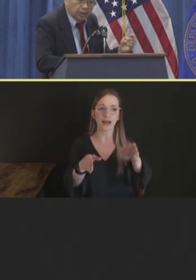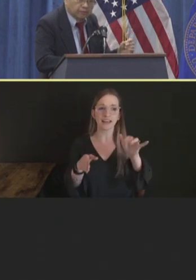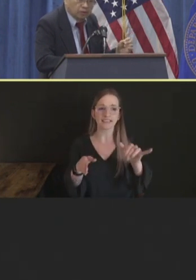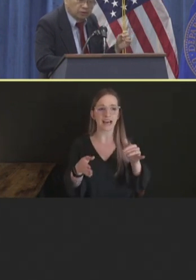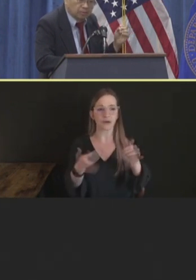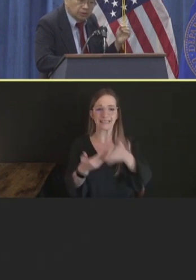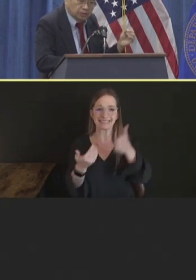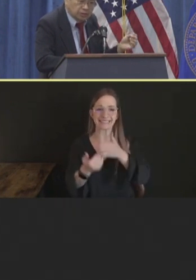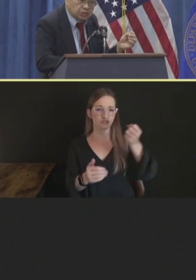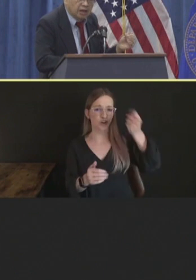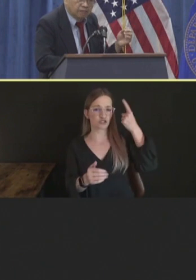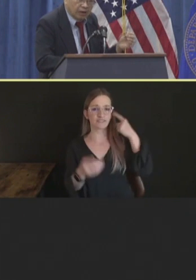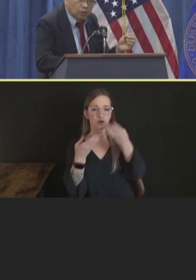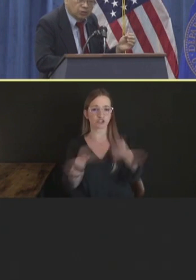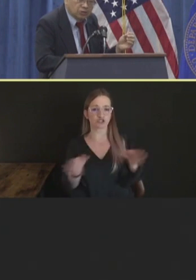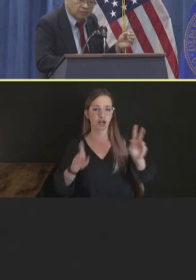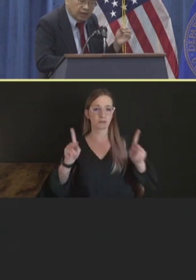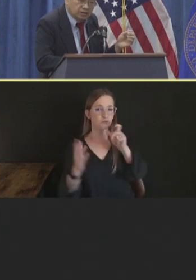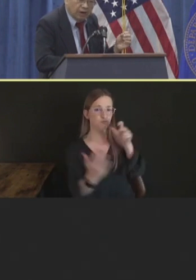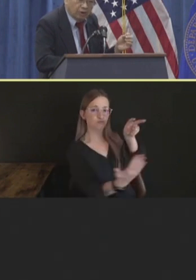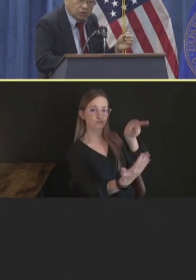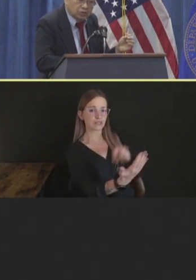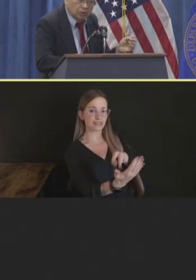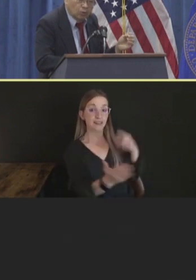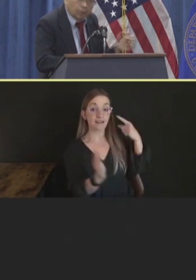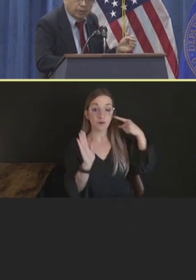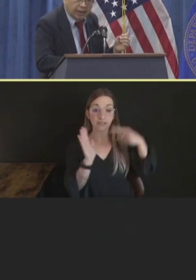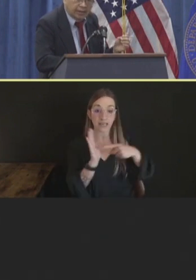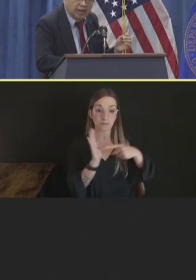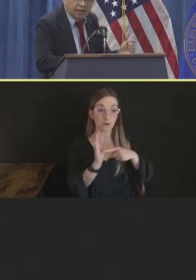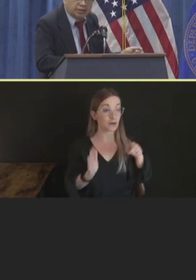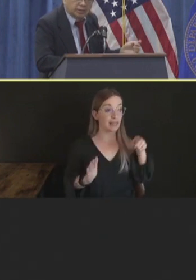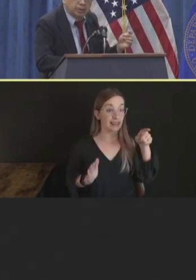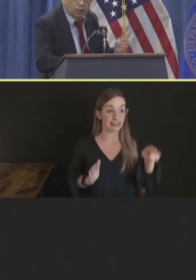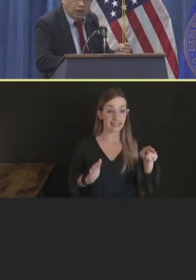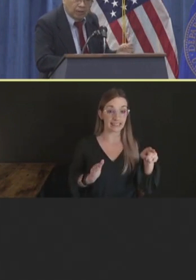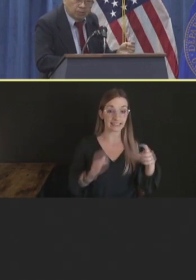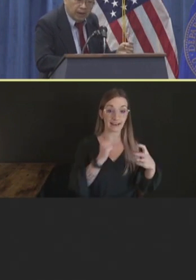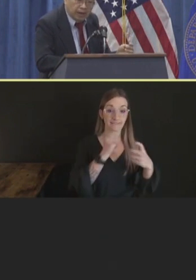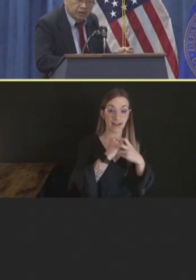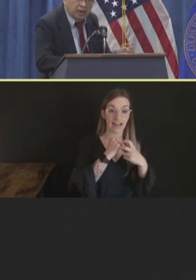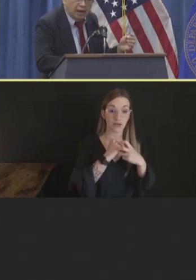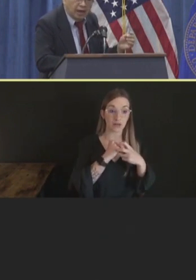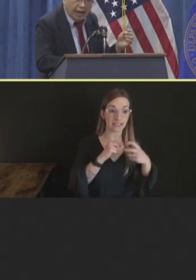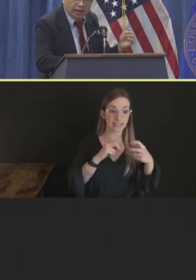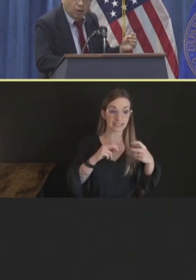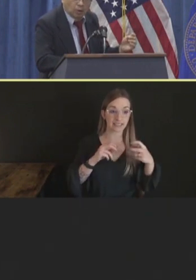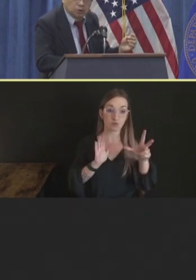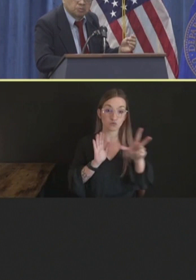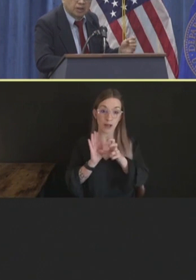For example, does this virus -- vaccine virus replicate in immunocompromised animals?